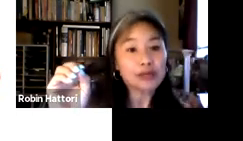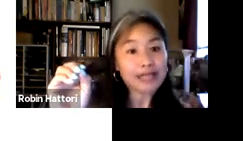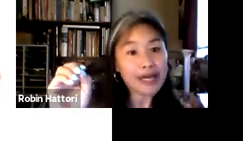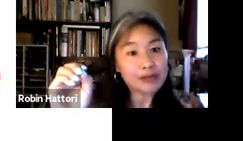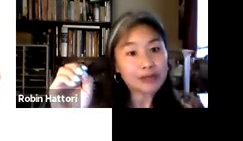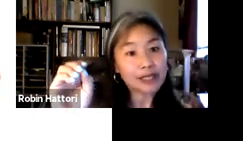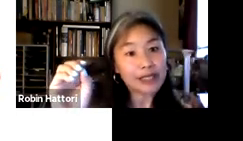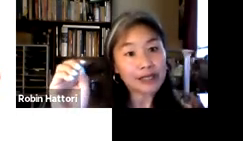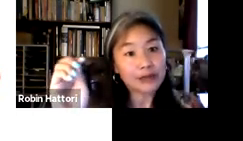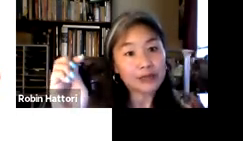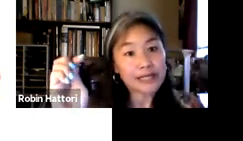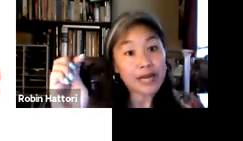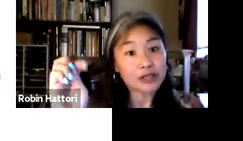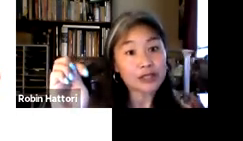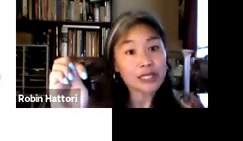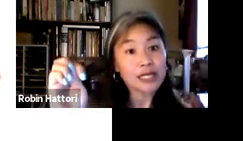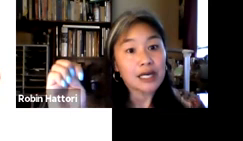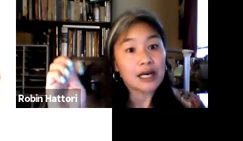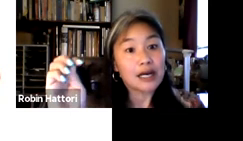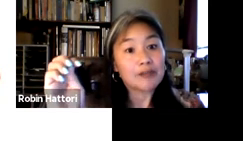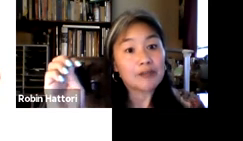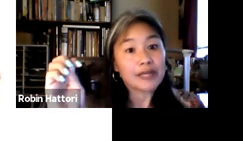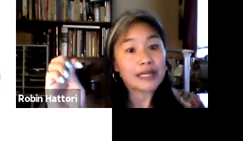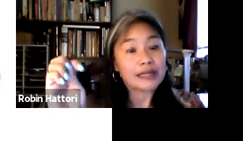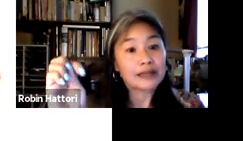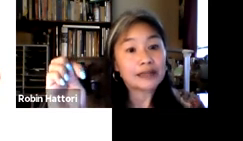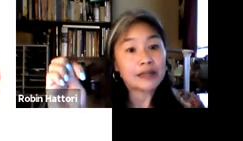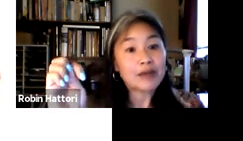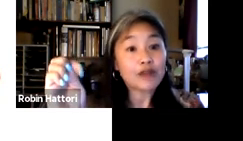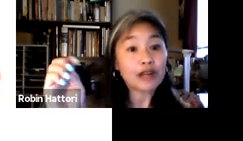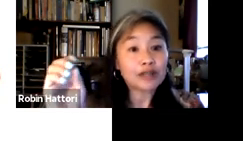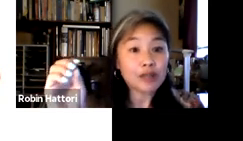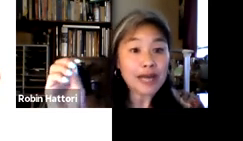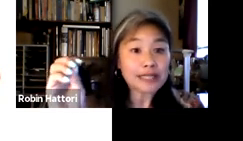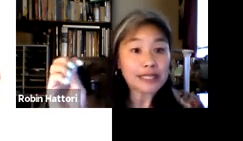draftable age during the war. And so he answered Yes, yes, on